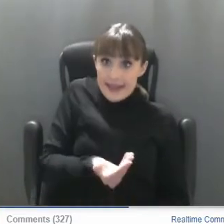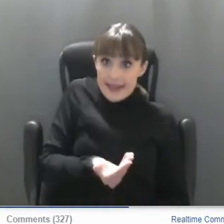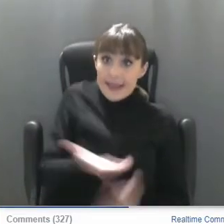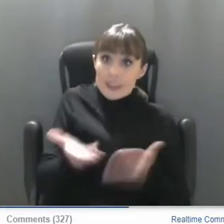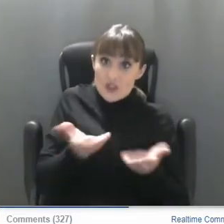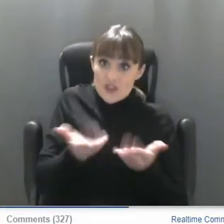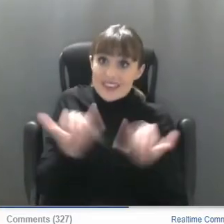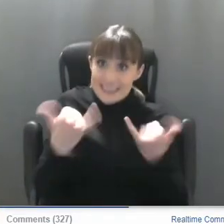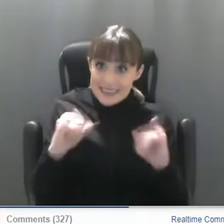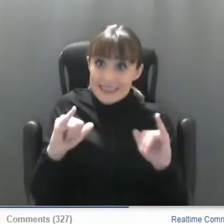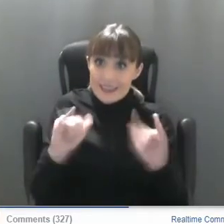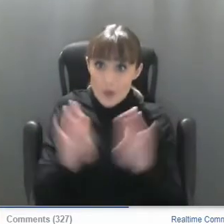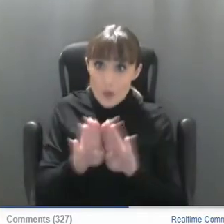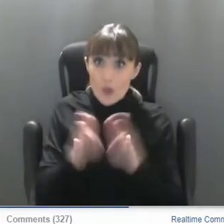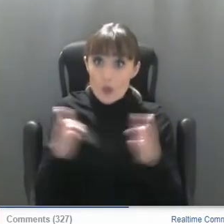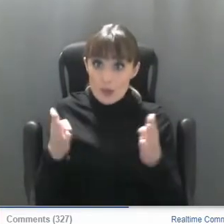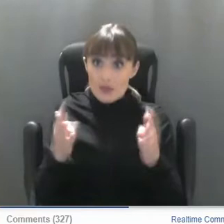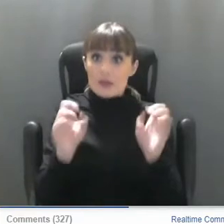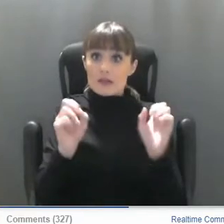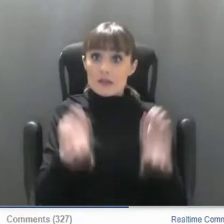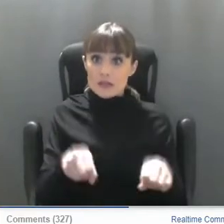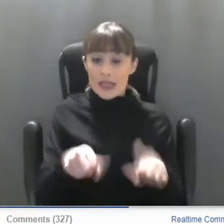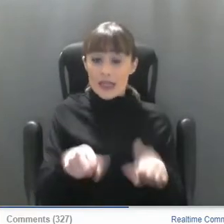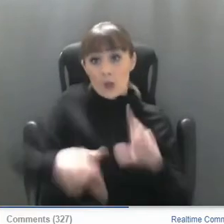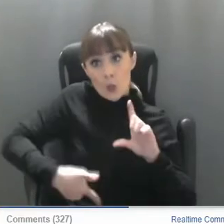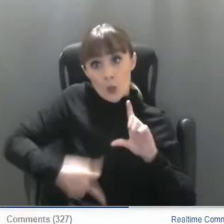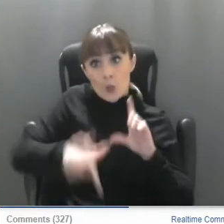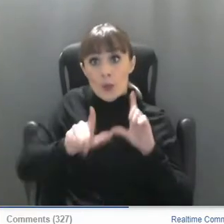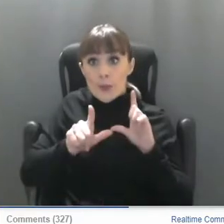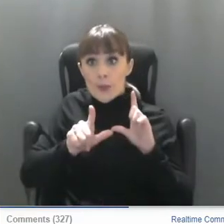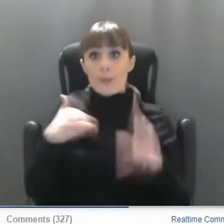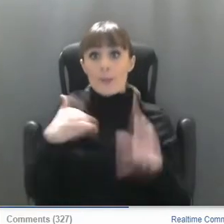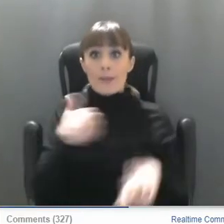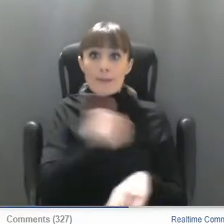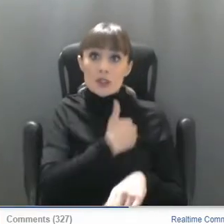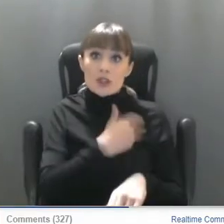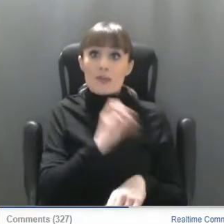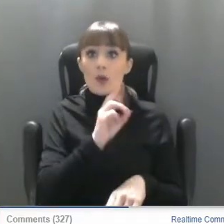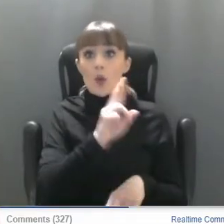can be done in person over here. But you can see the entrance has moved. Hi Joanne!